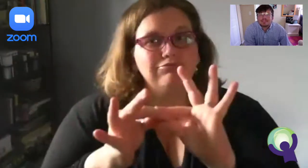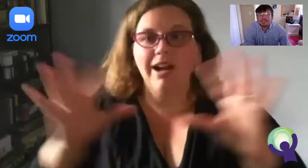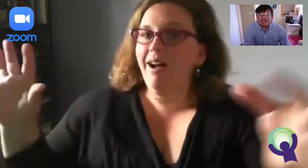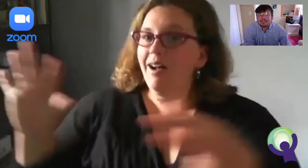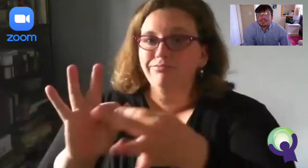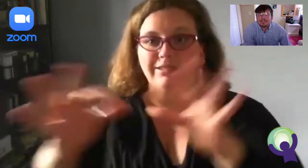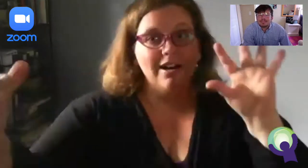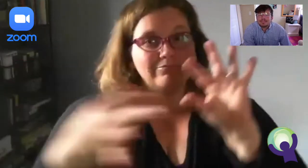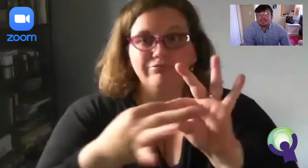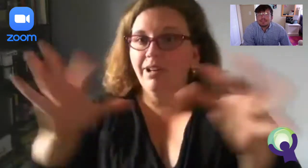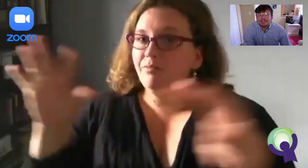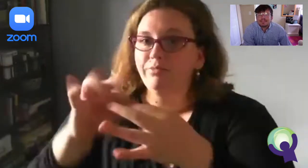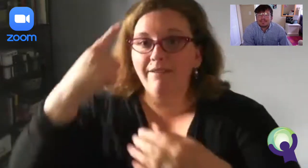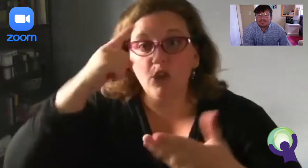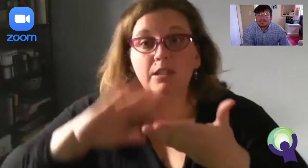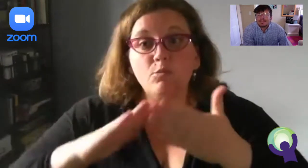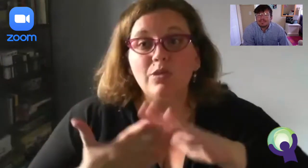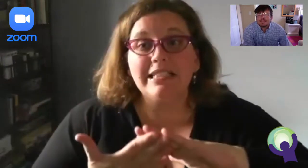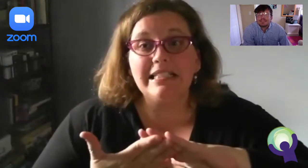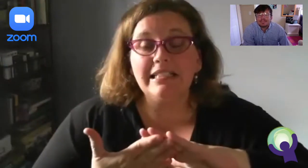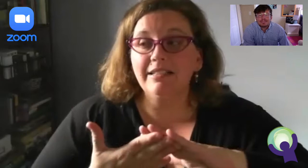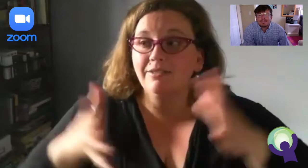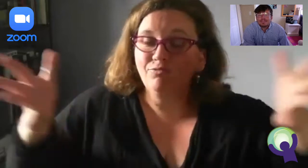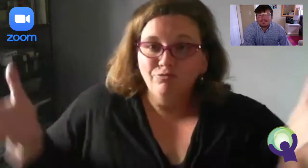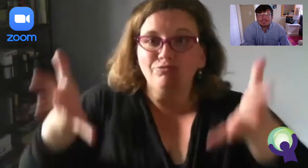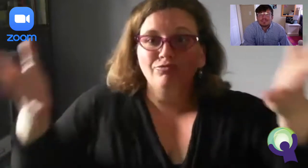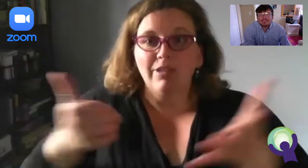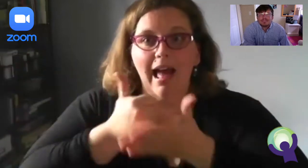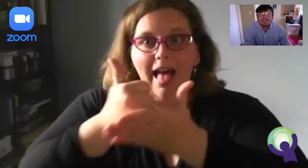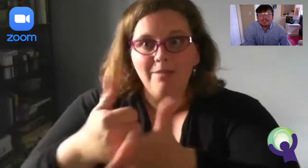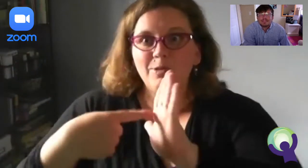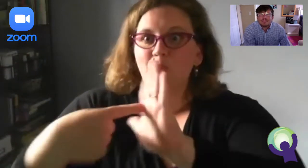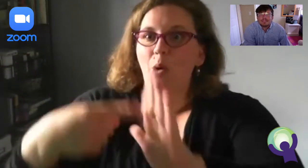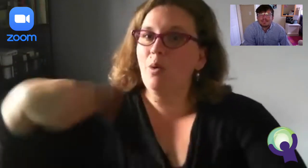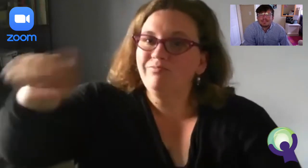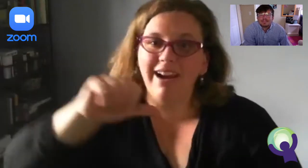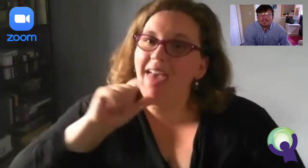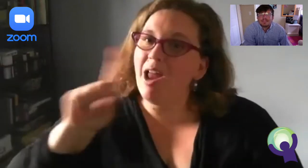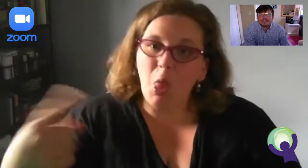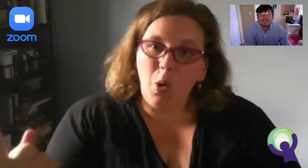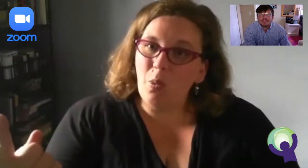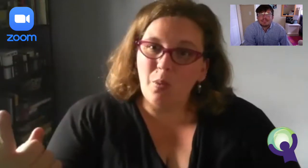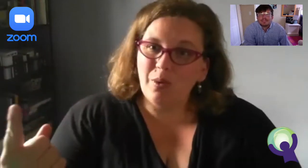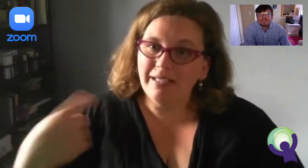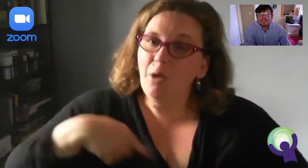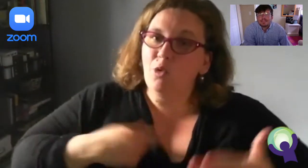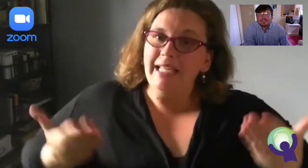lots of resources that we connect the deaf or hard of hearing or deafblind community or the community in general with resources